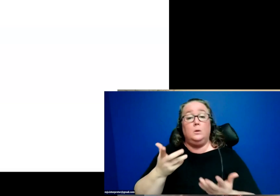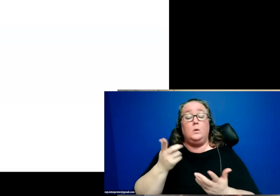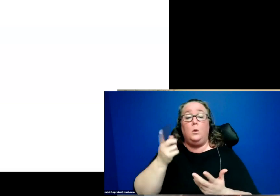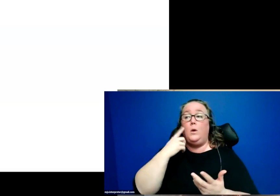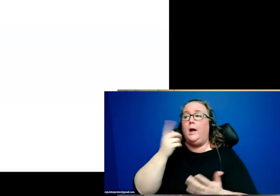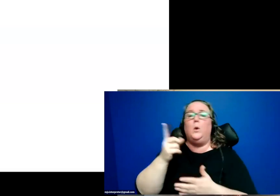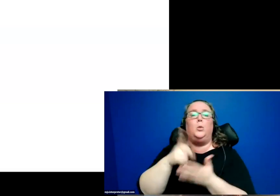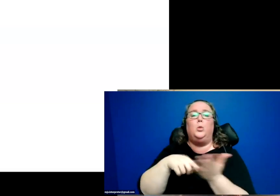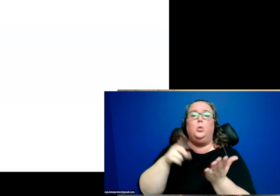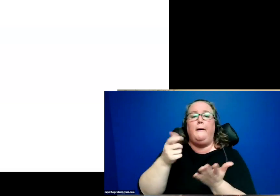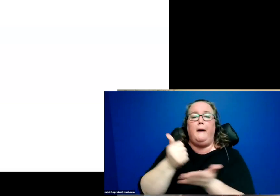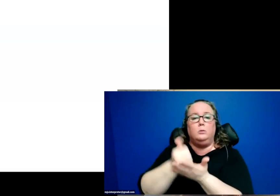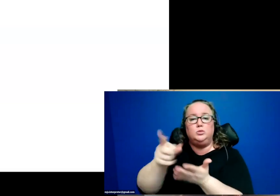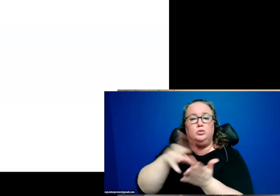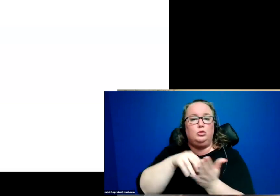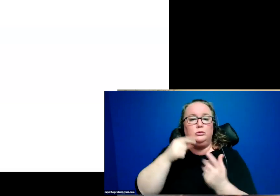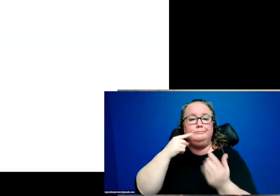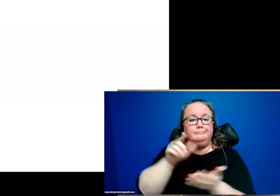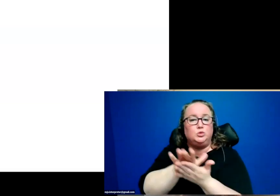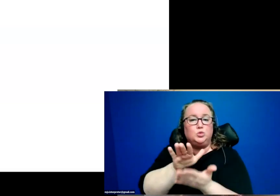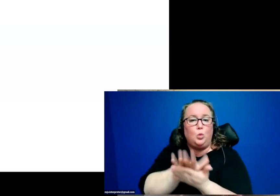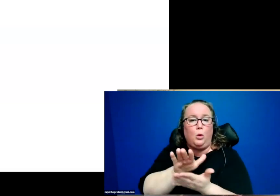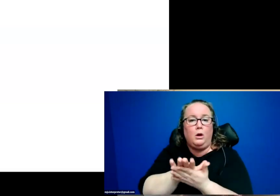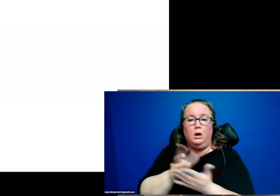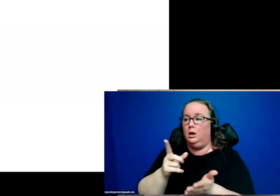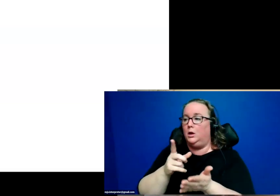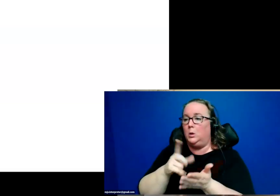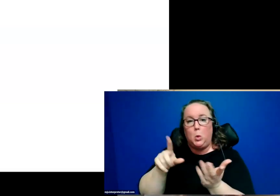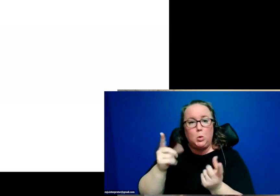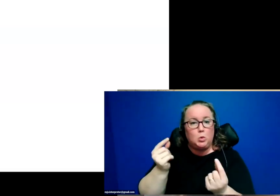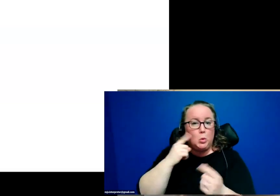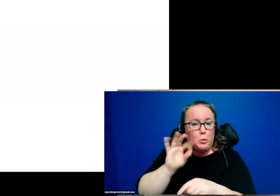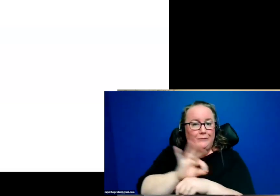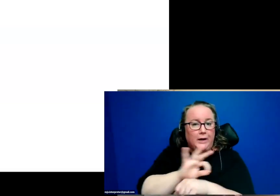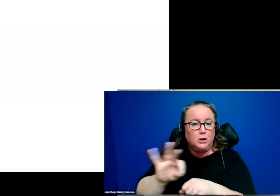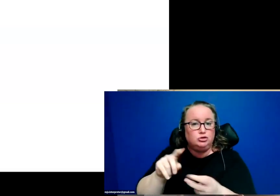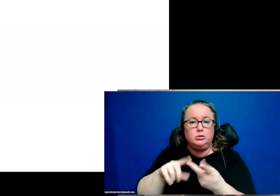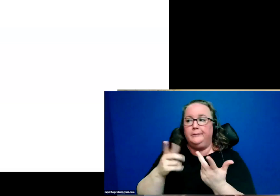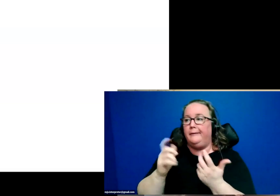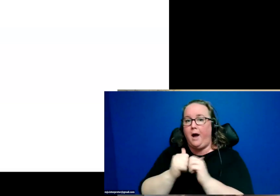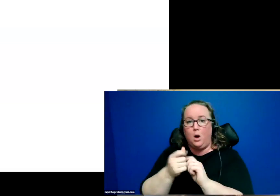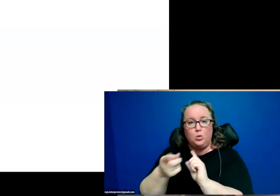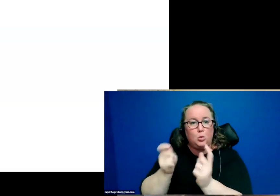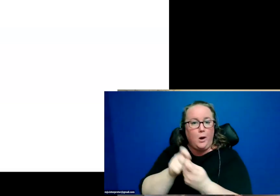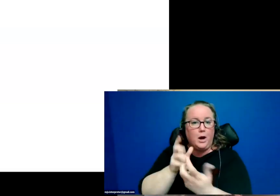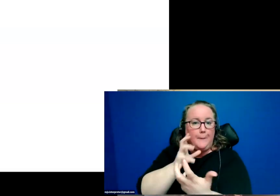What do you do what do you do to function in the world? How are you accommodating yourself?